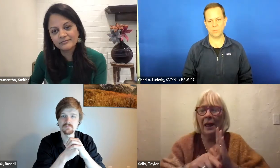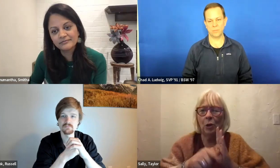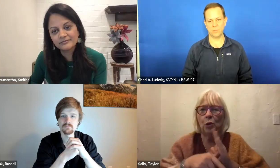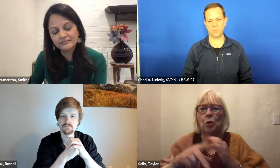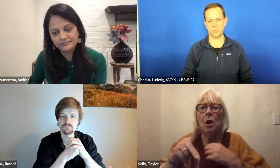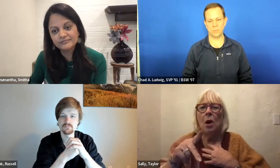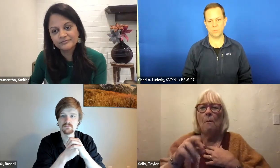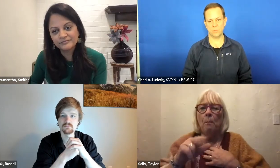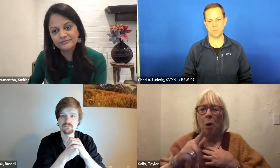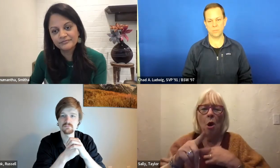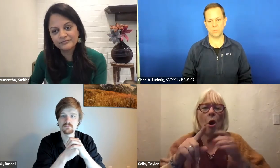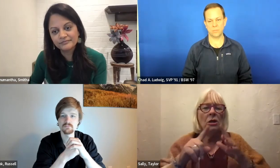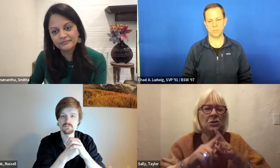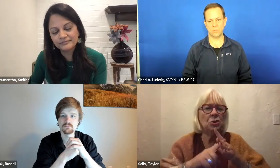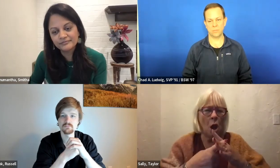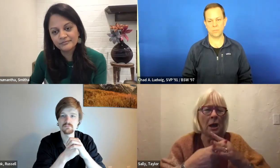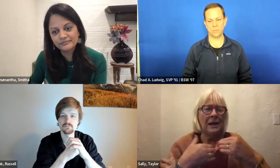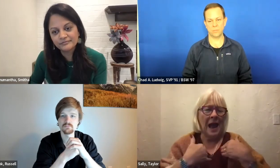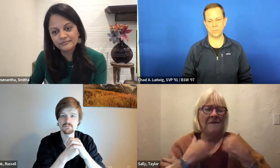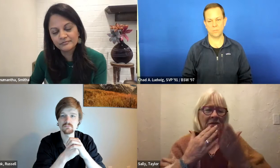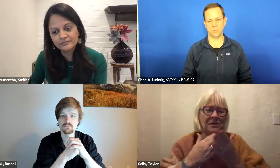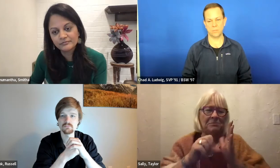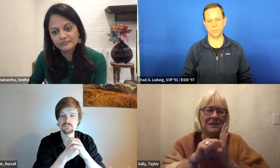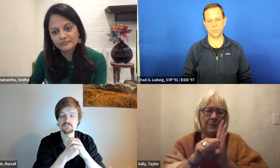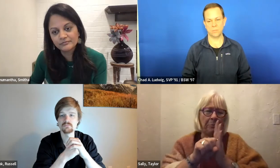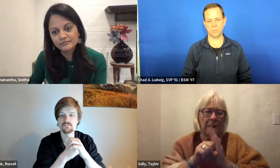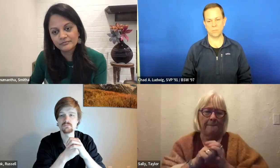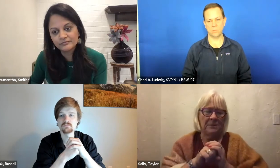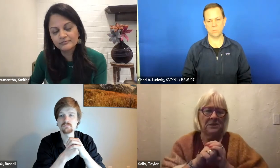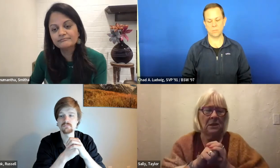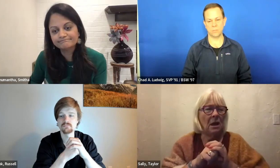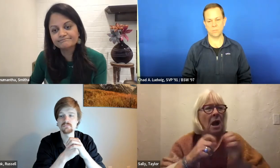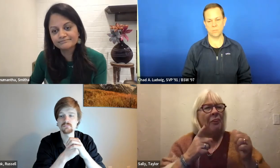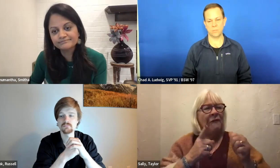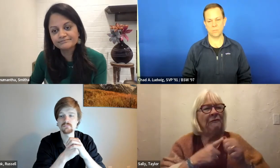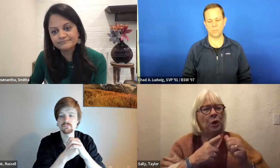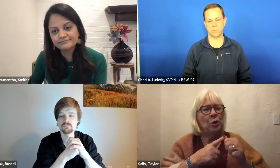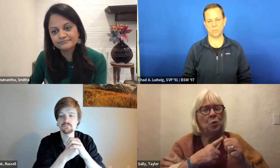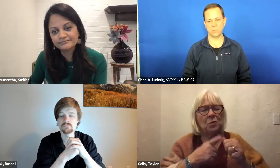About 4 or 5 years later, Paul started to have some symptoms.